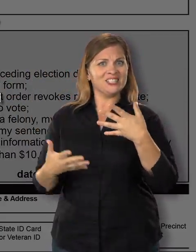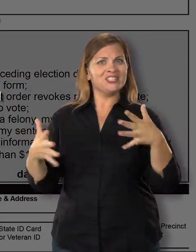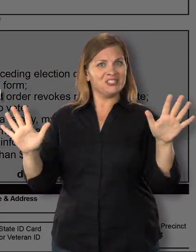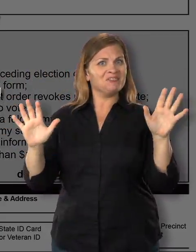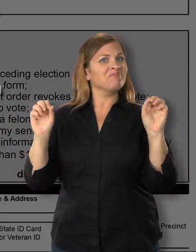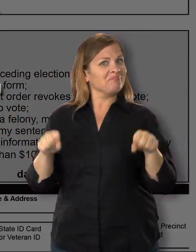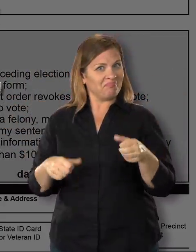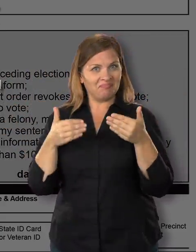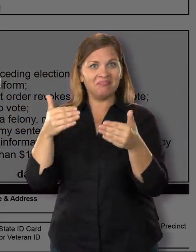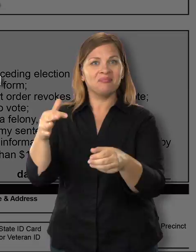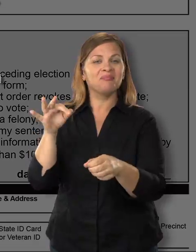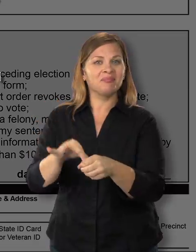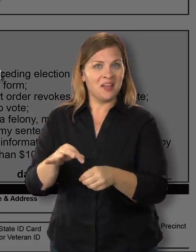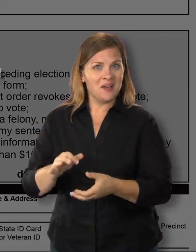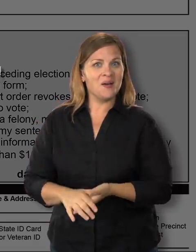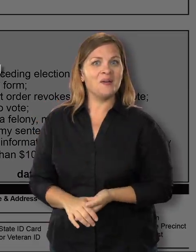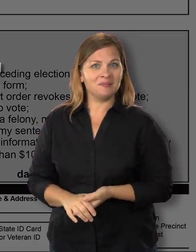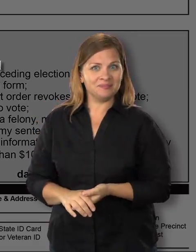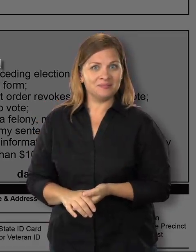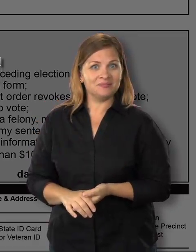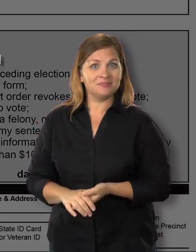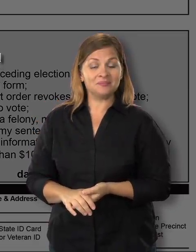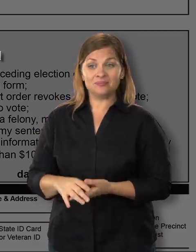or I have been discharged from my sentence;